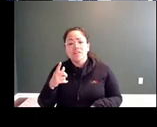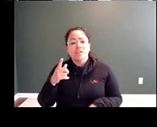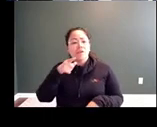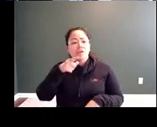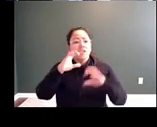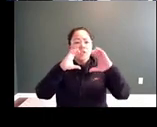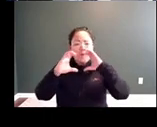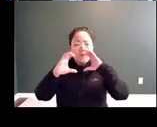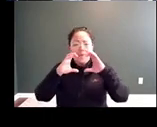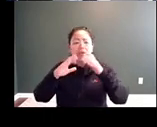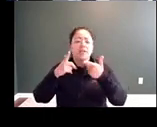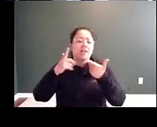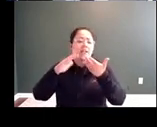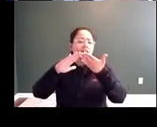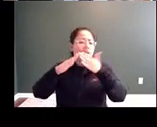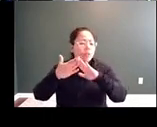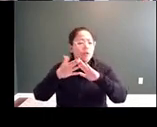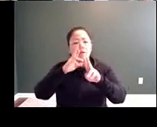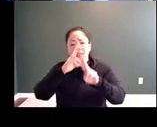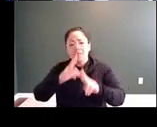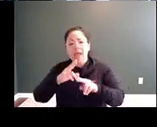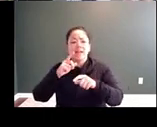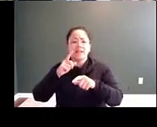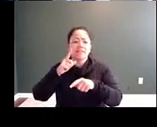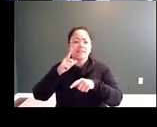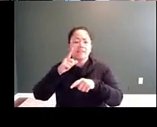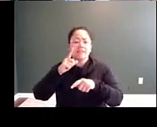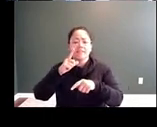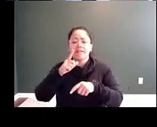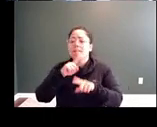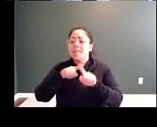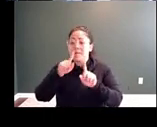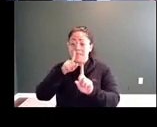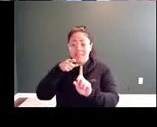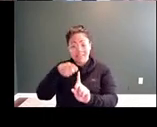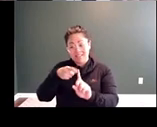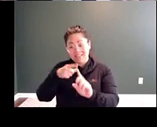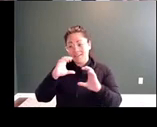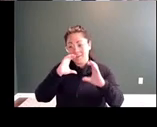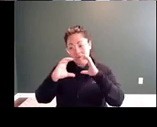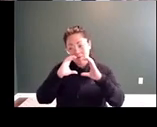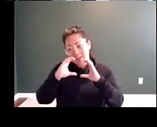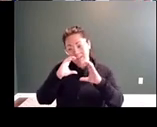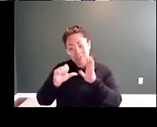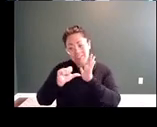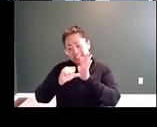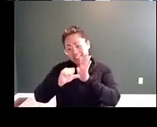community respect restraint, but communication really is the key to harassment prevention.